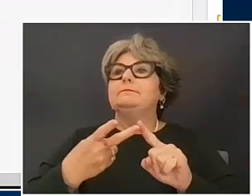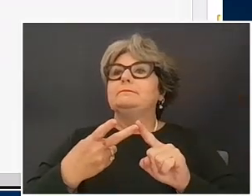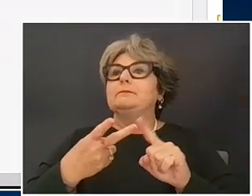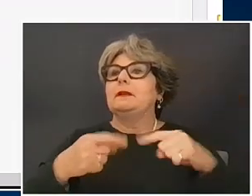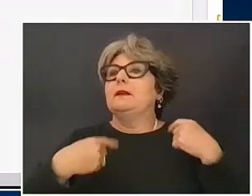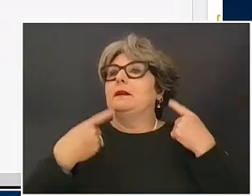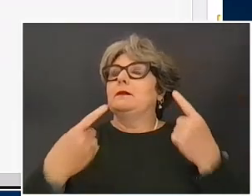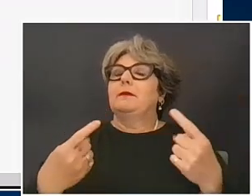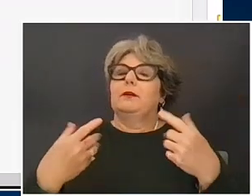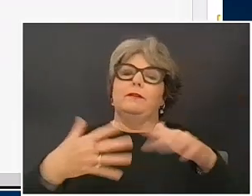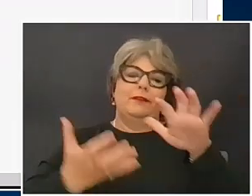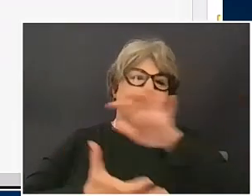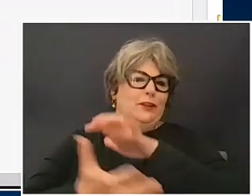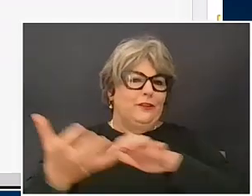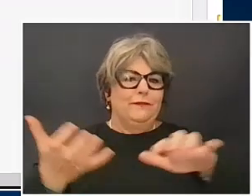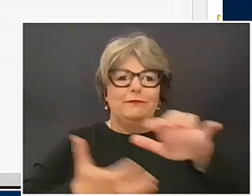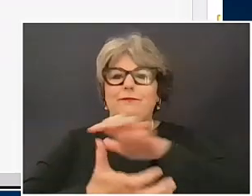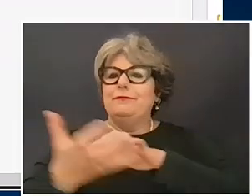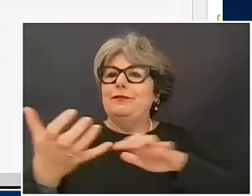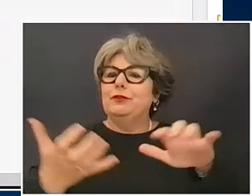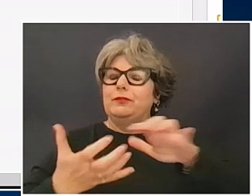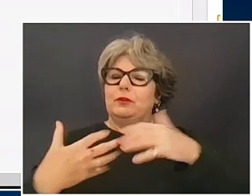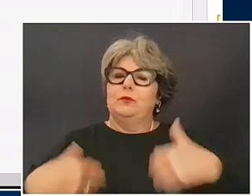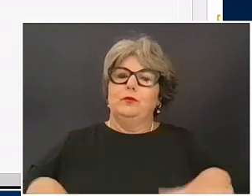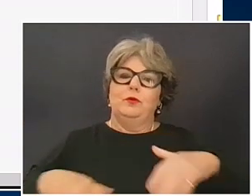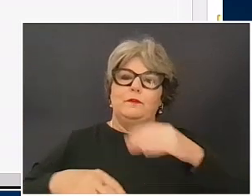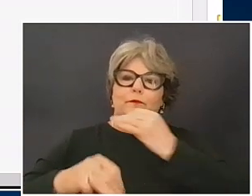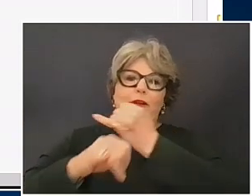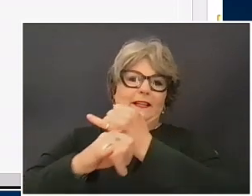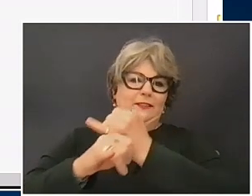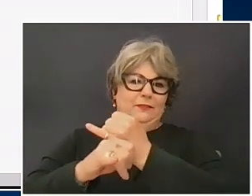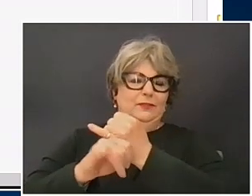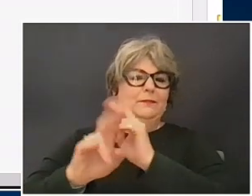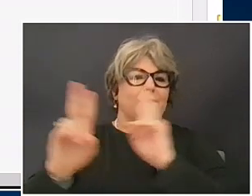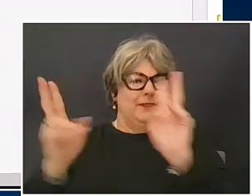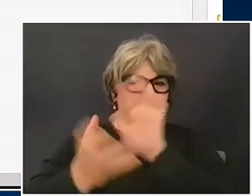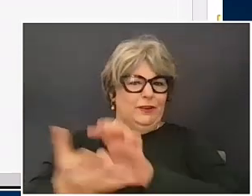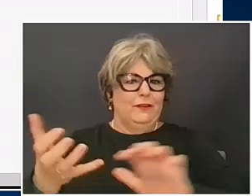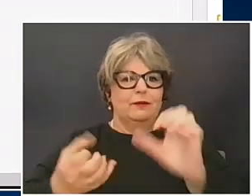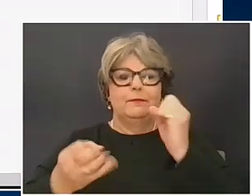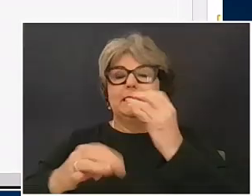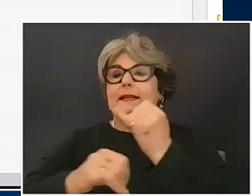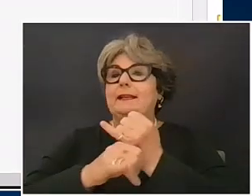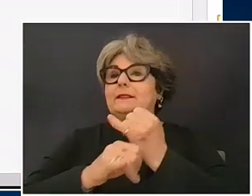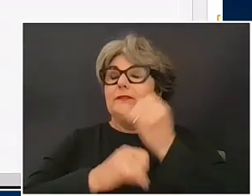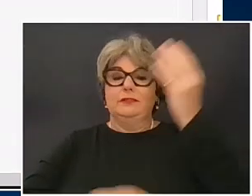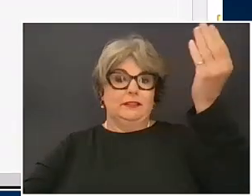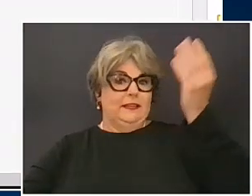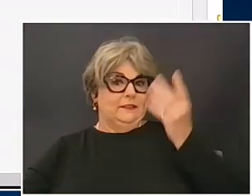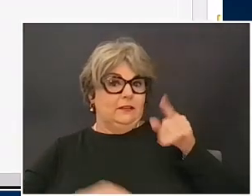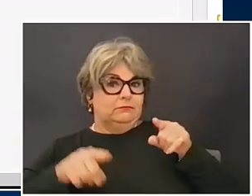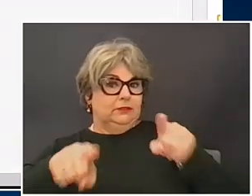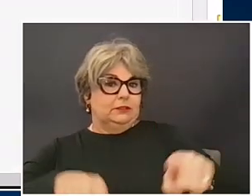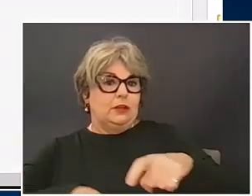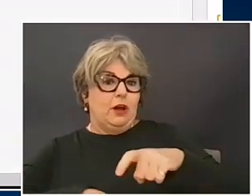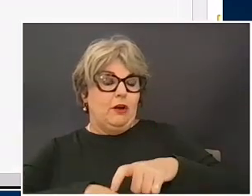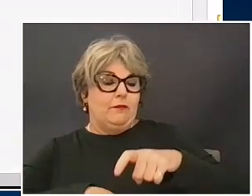confusing set of- area for institutions. And many institutions have told us over time that they didn't understand whether